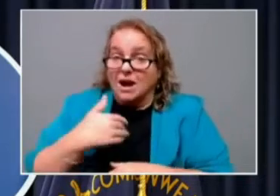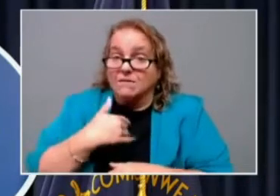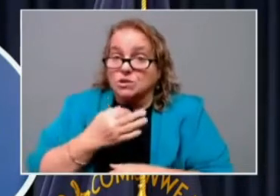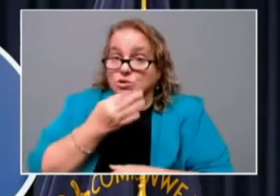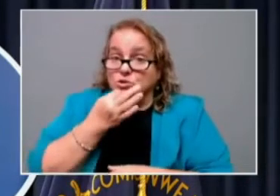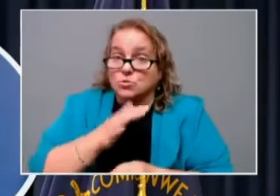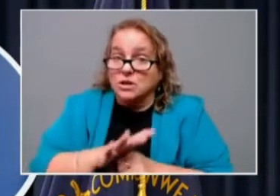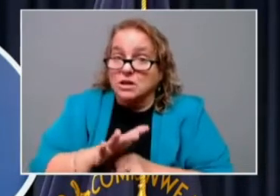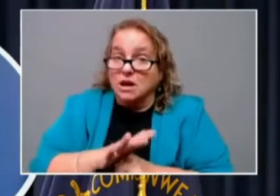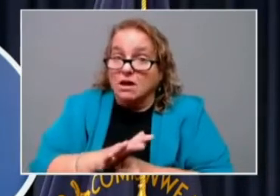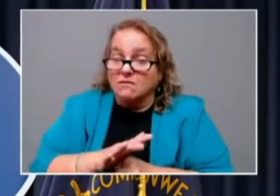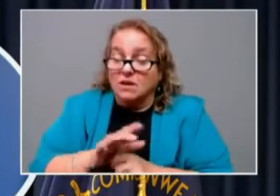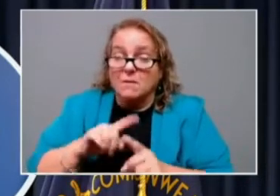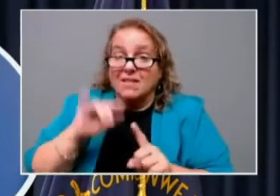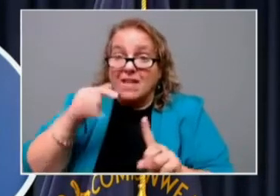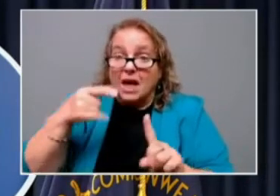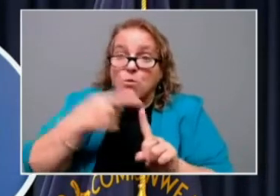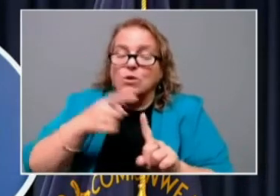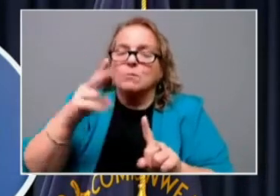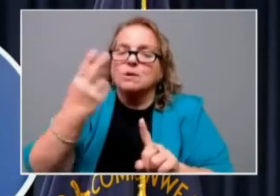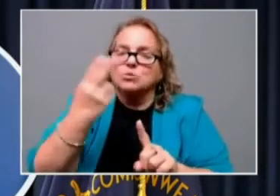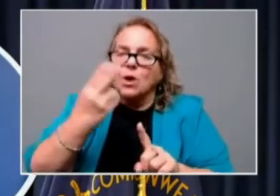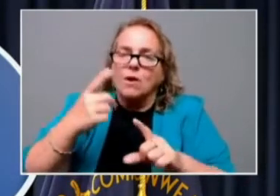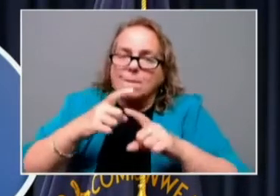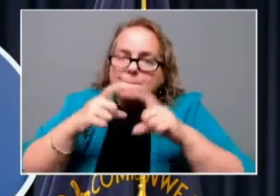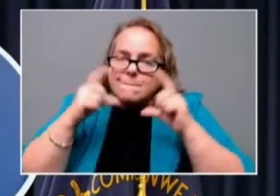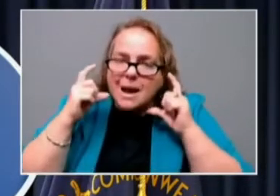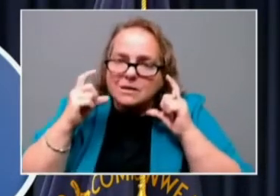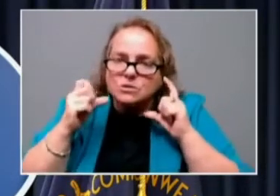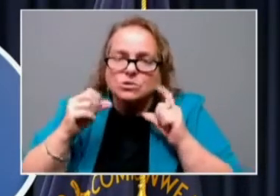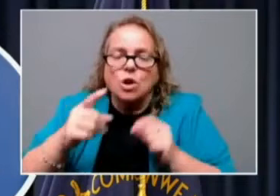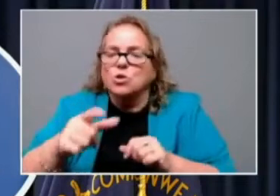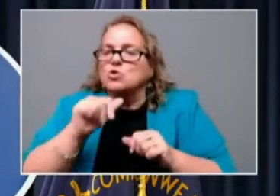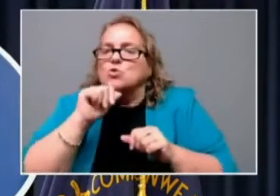wearing a mask so that you won't be spreading it. And when you find out